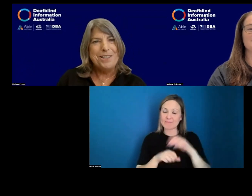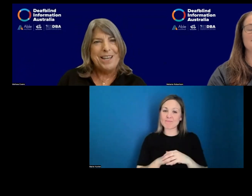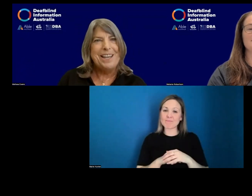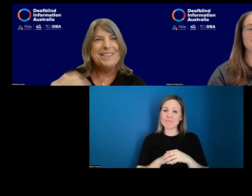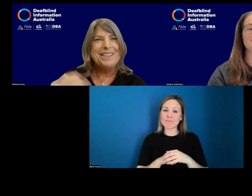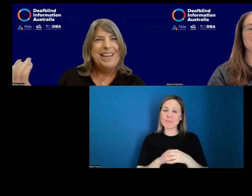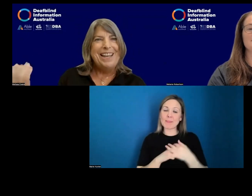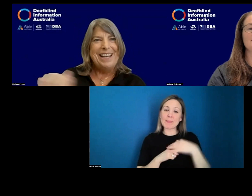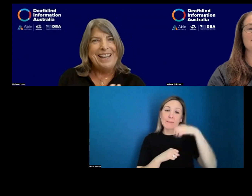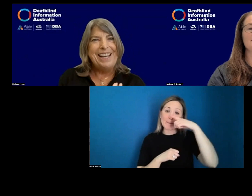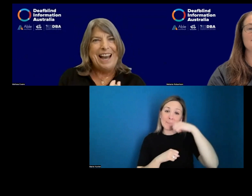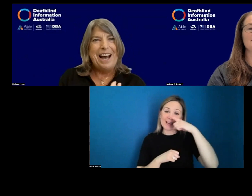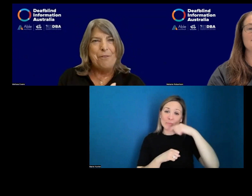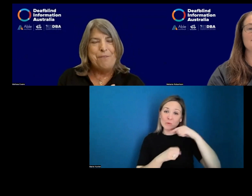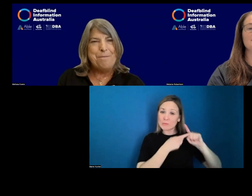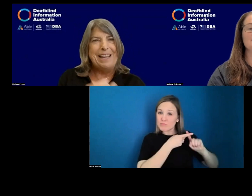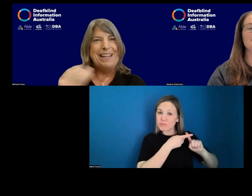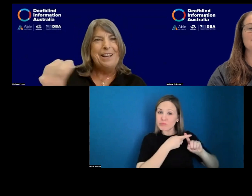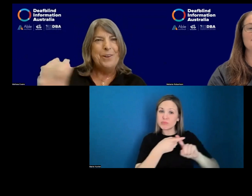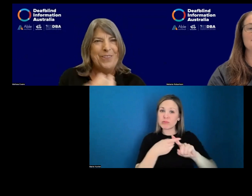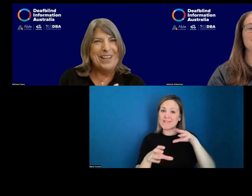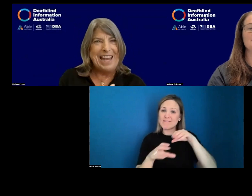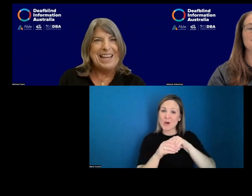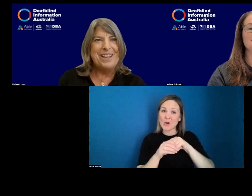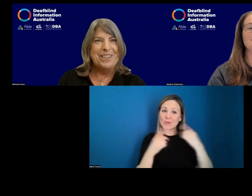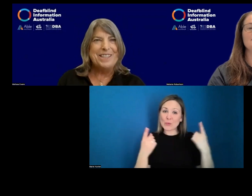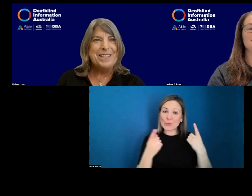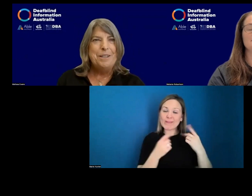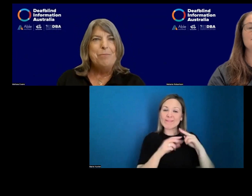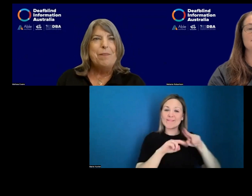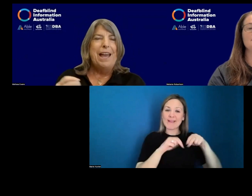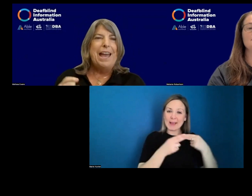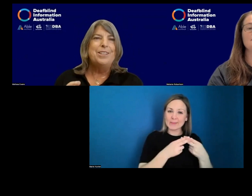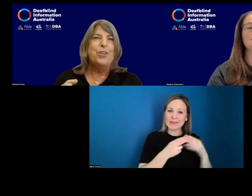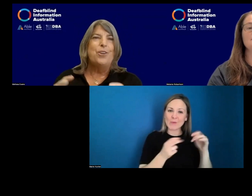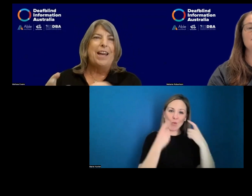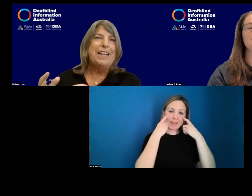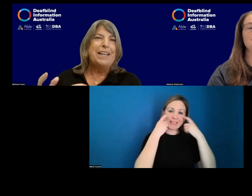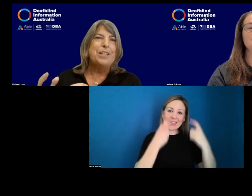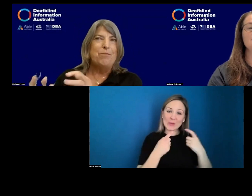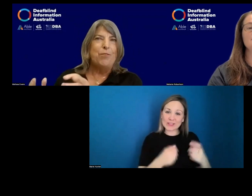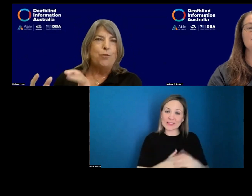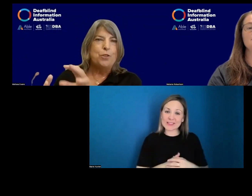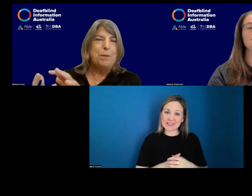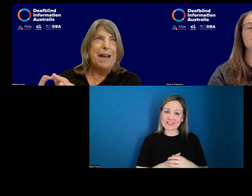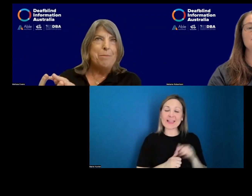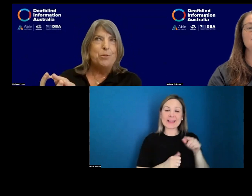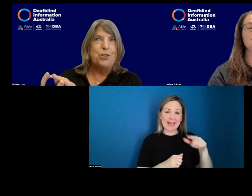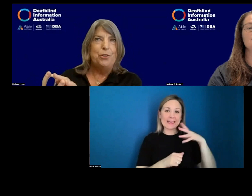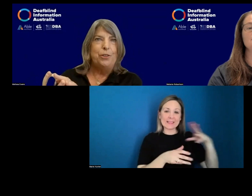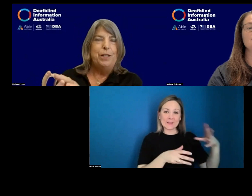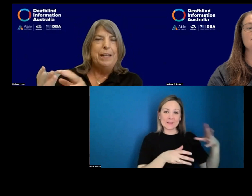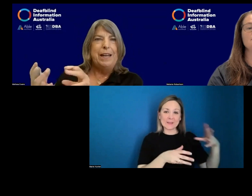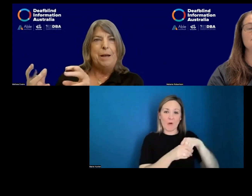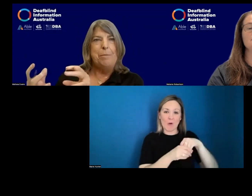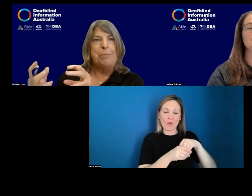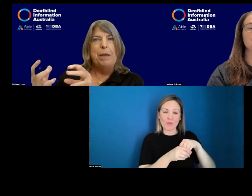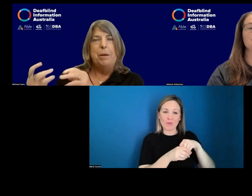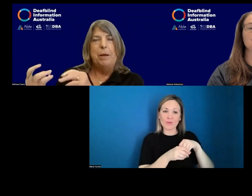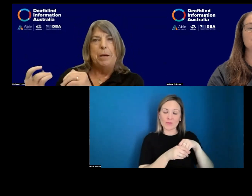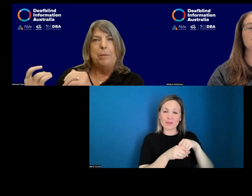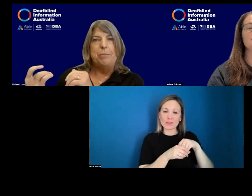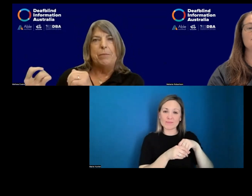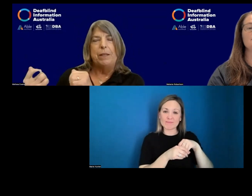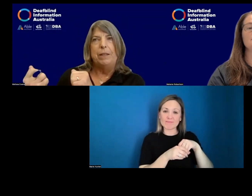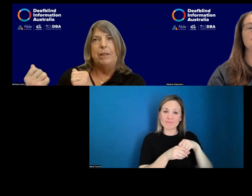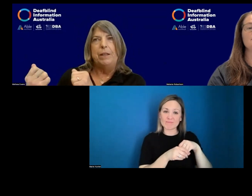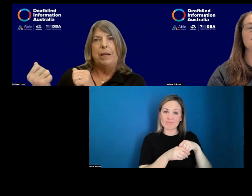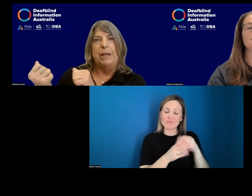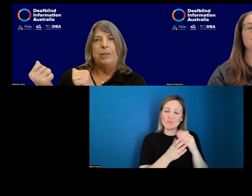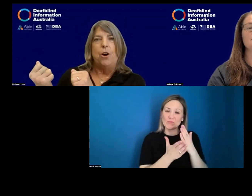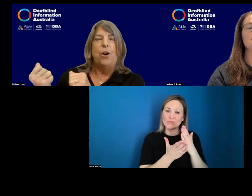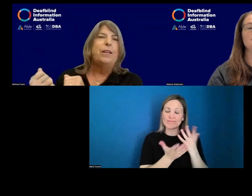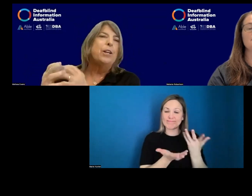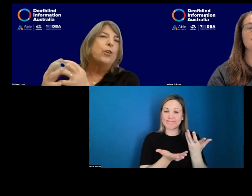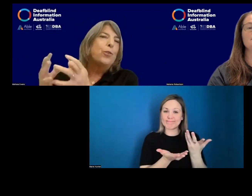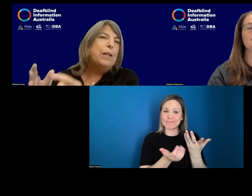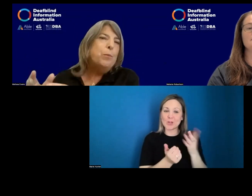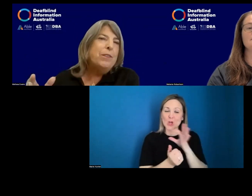process are the family or the caregivers and so they need to be involved to be able to not only agree with